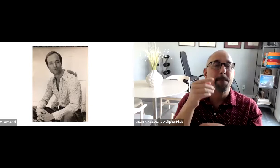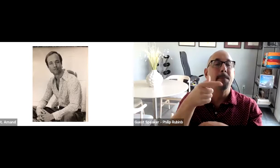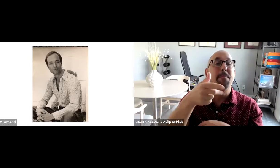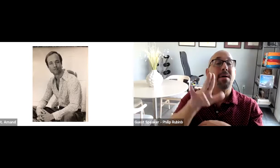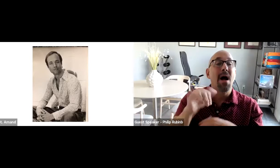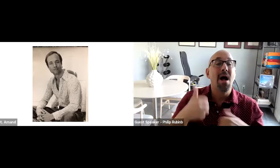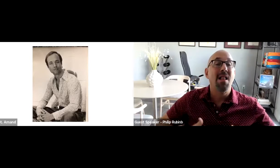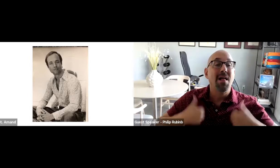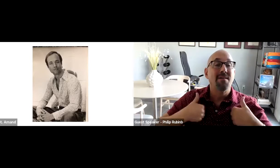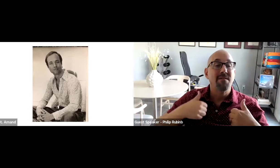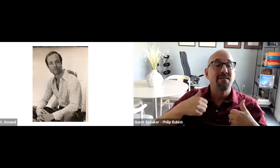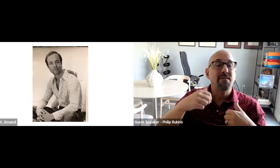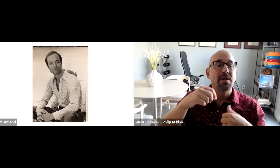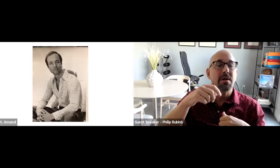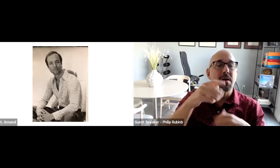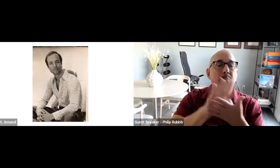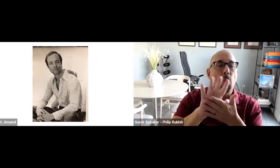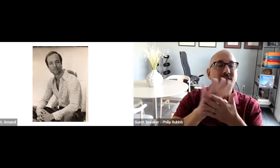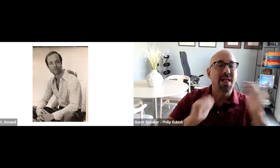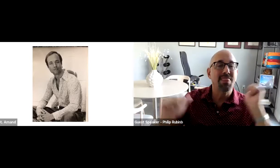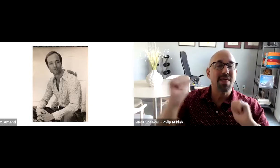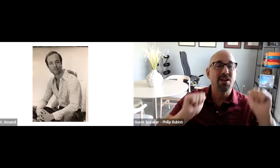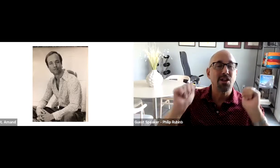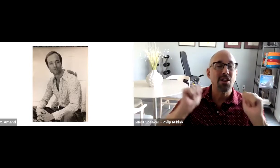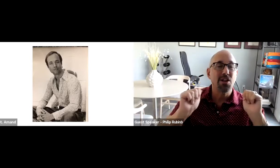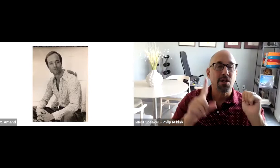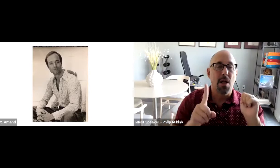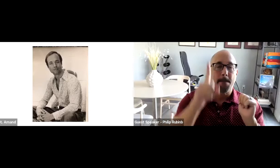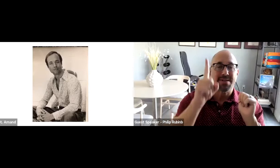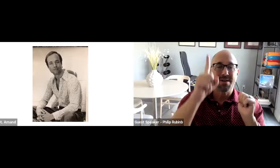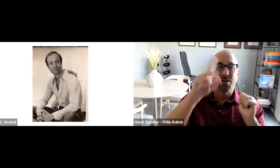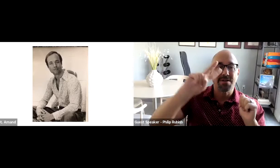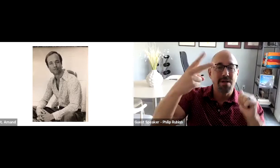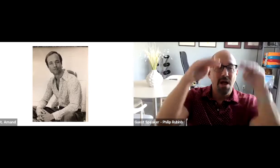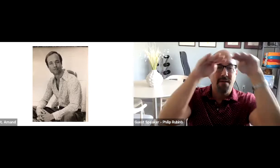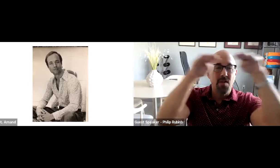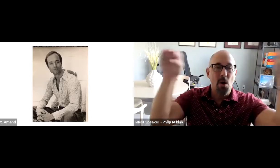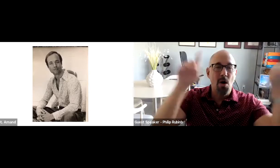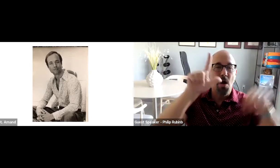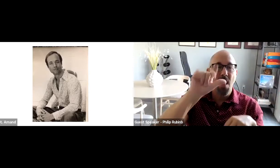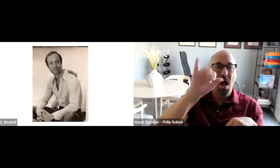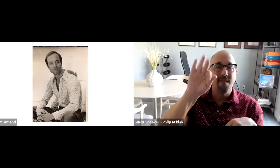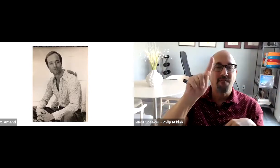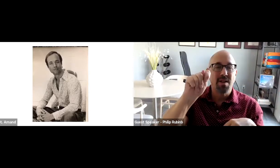drop me off in New York City at Guy's home, and Guy lived above a movie theater